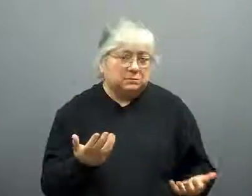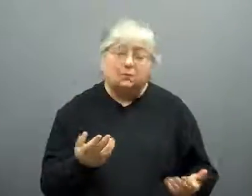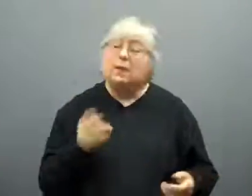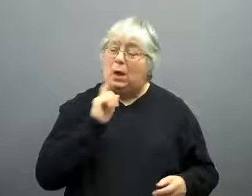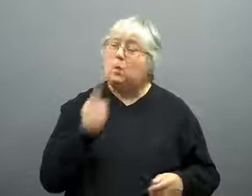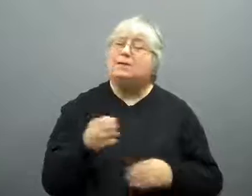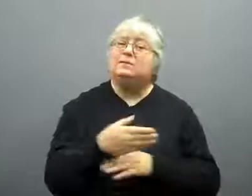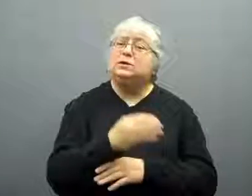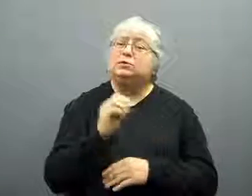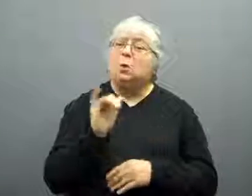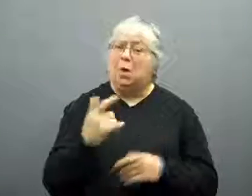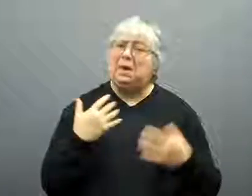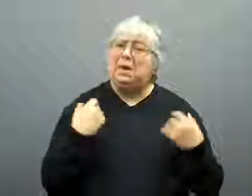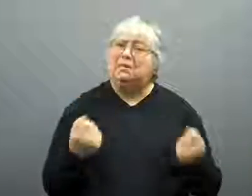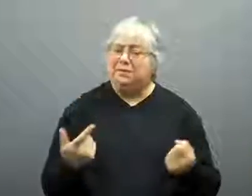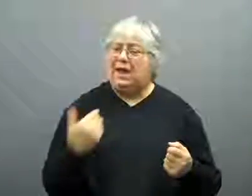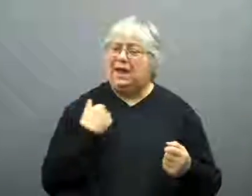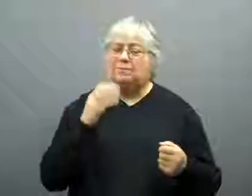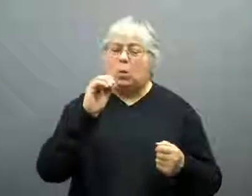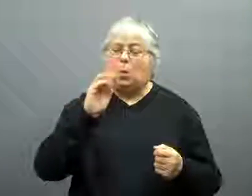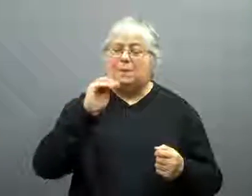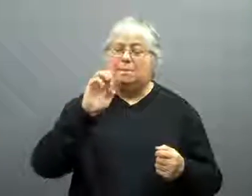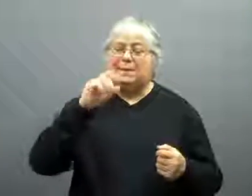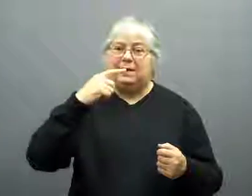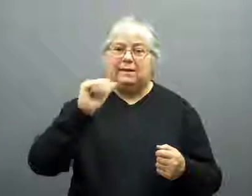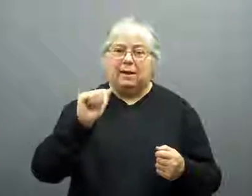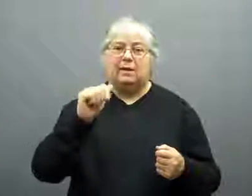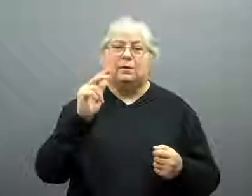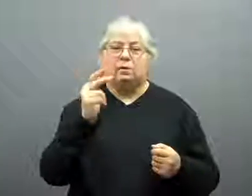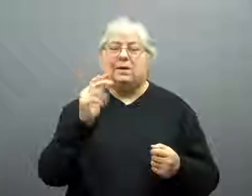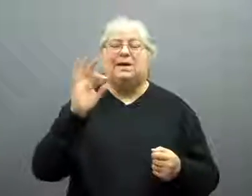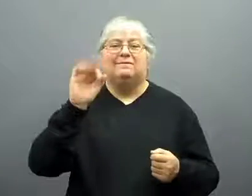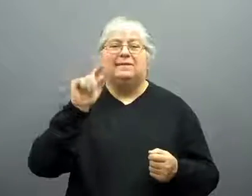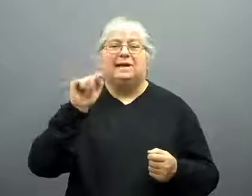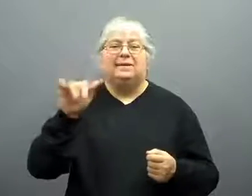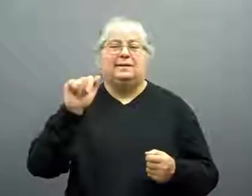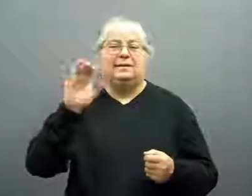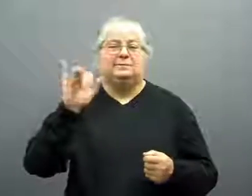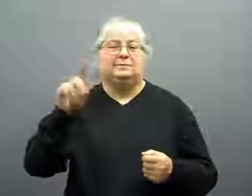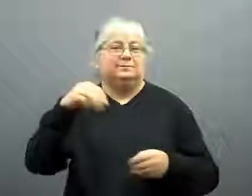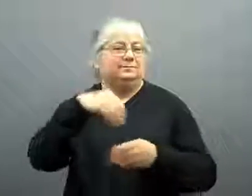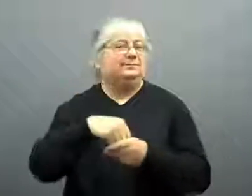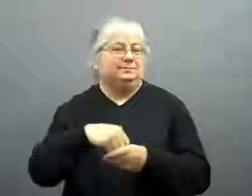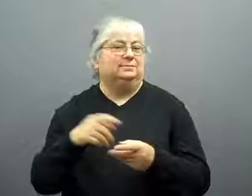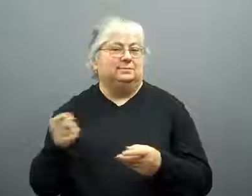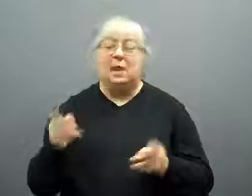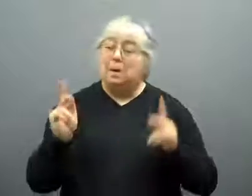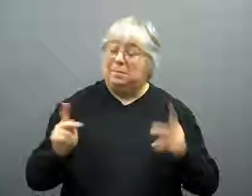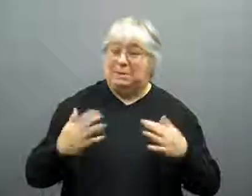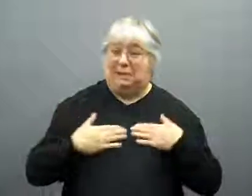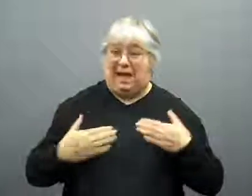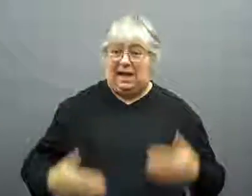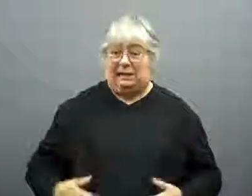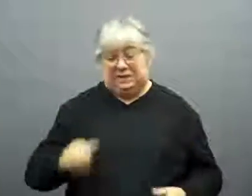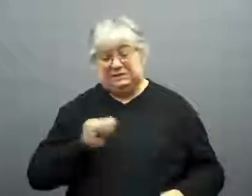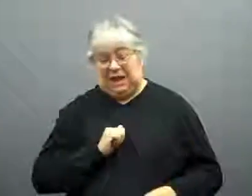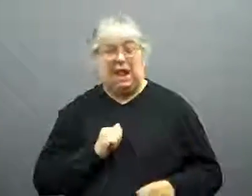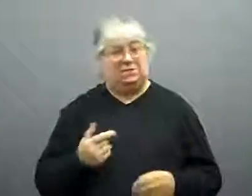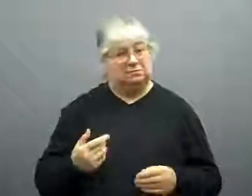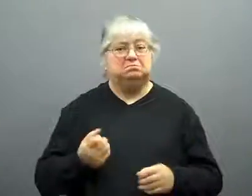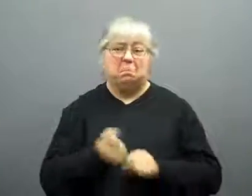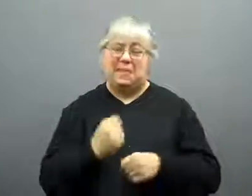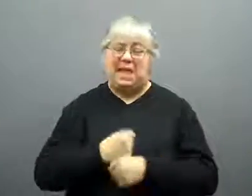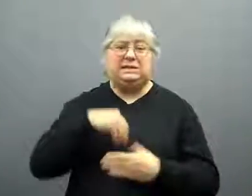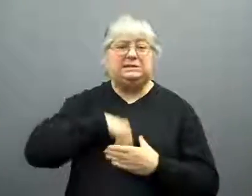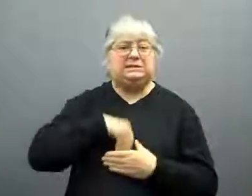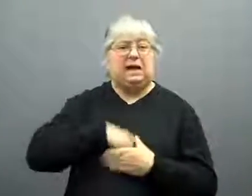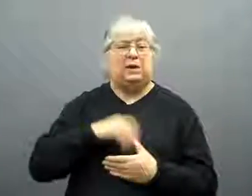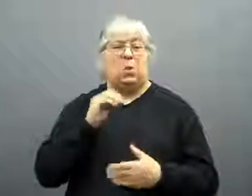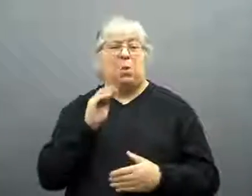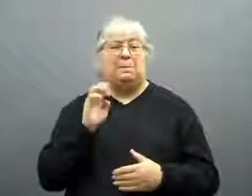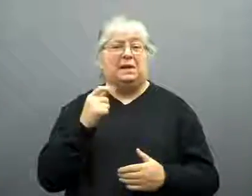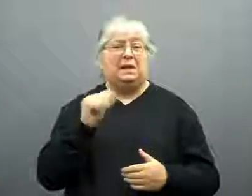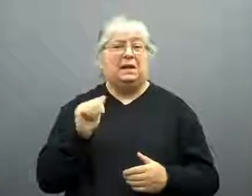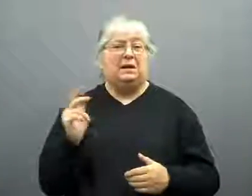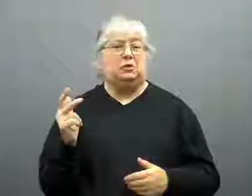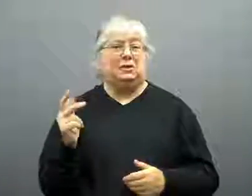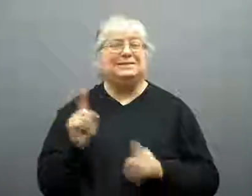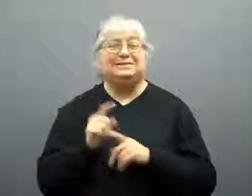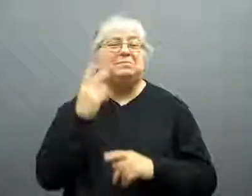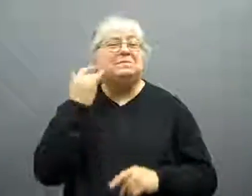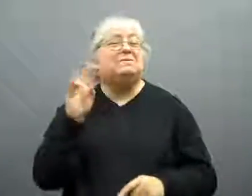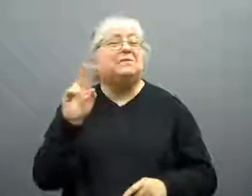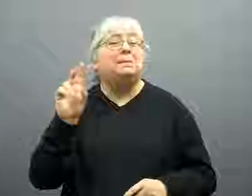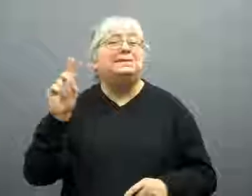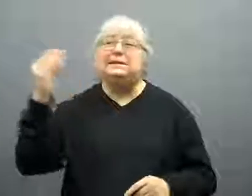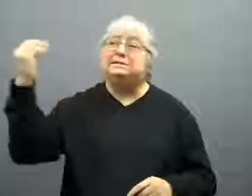Fish oil is healthy, it has omega-3 fatty acids.